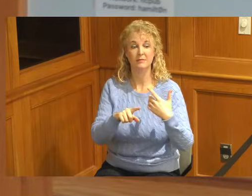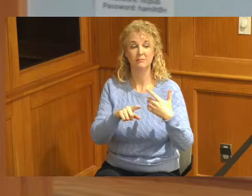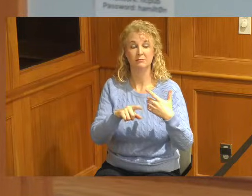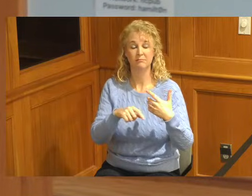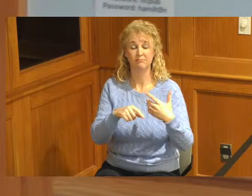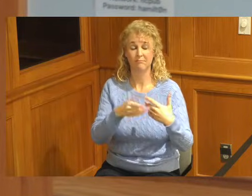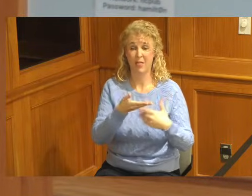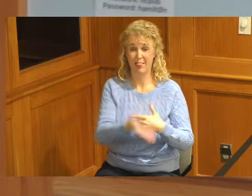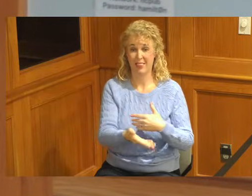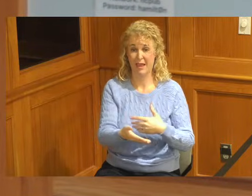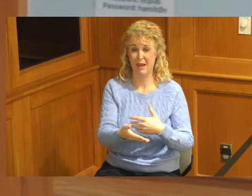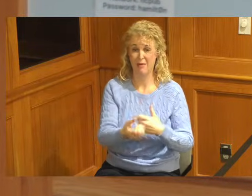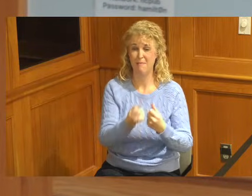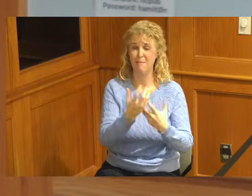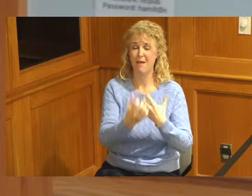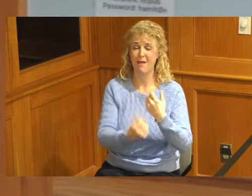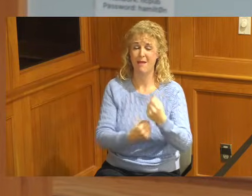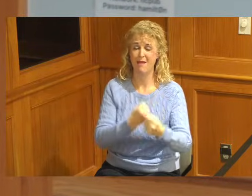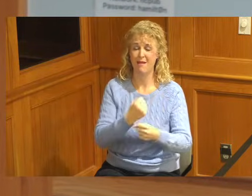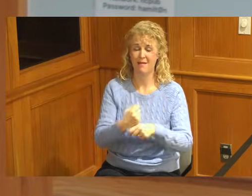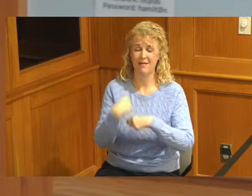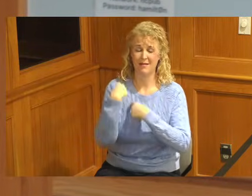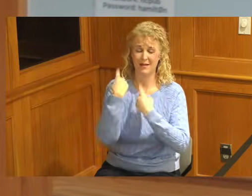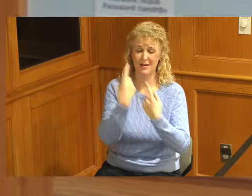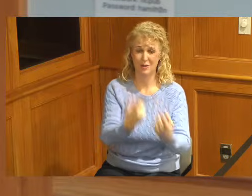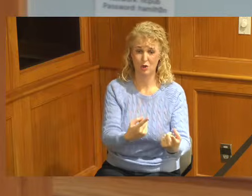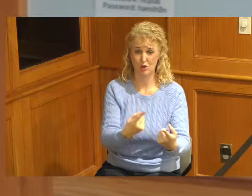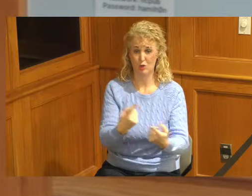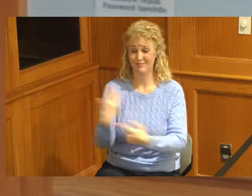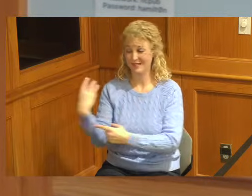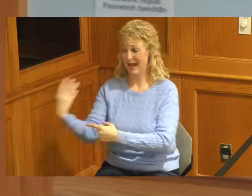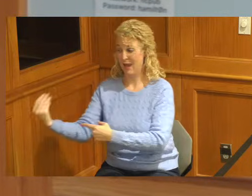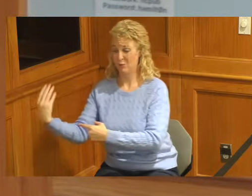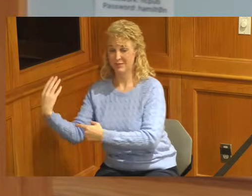what's best for this community. the absence of that in many of these county jurisdictions mean